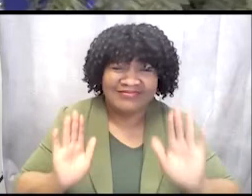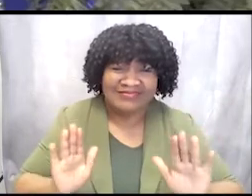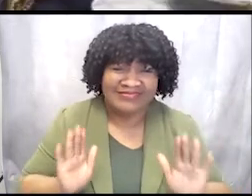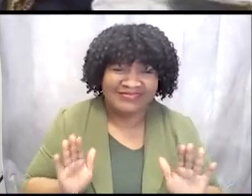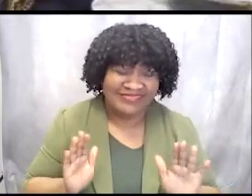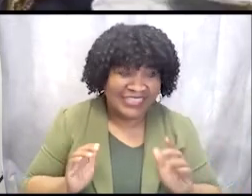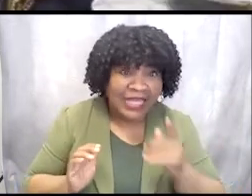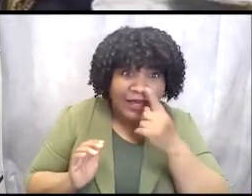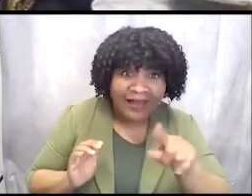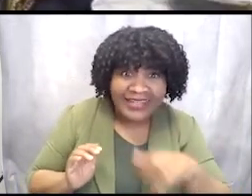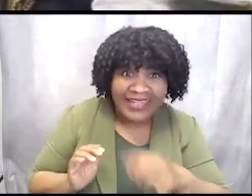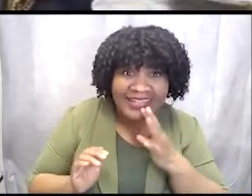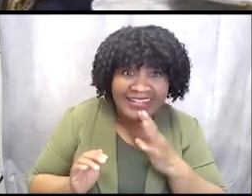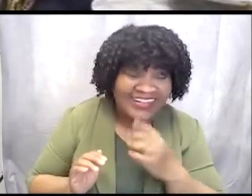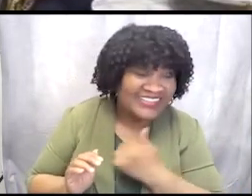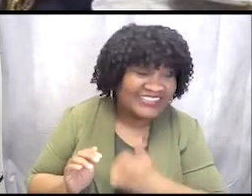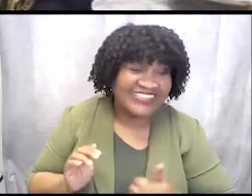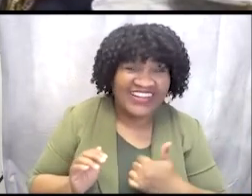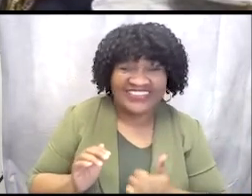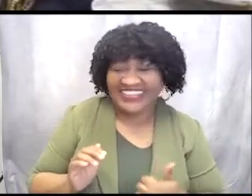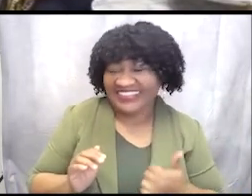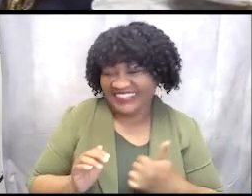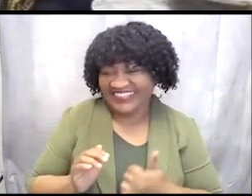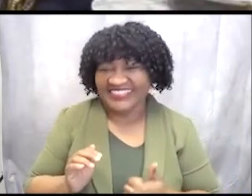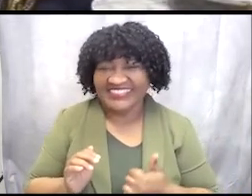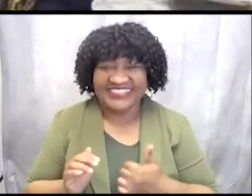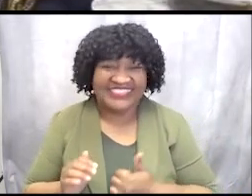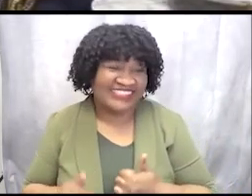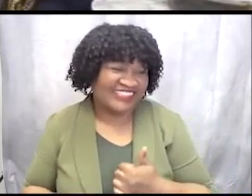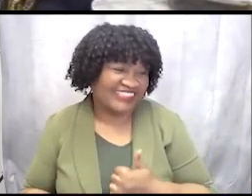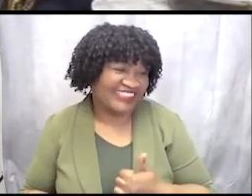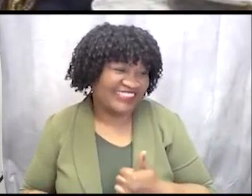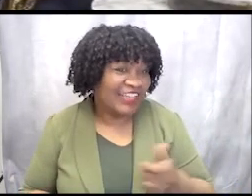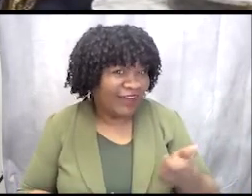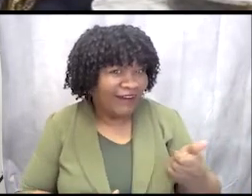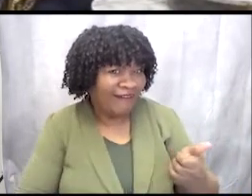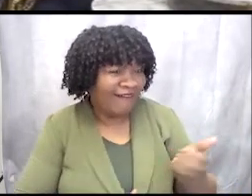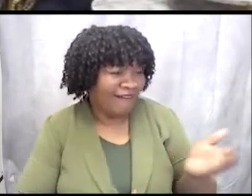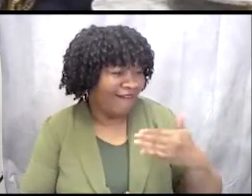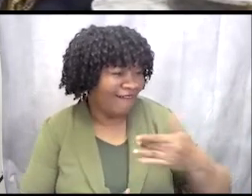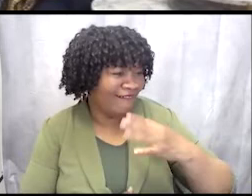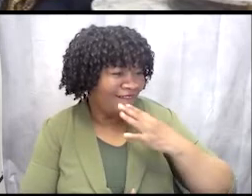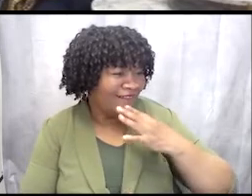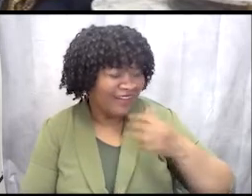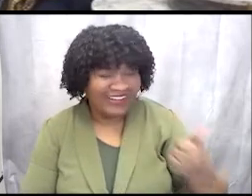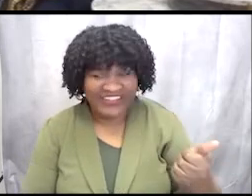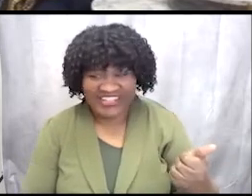Sorry. Okay. We're good.